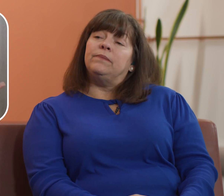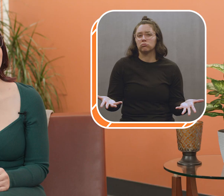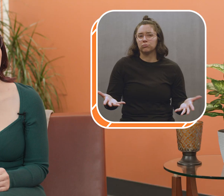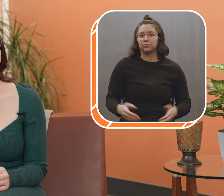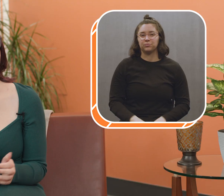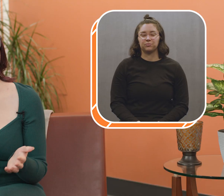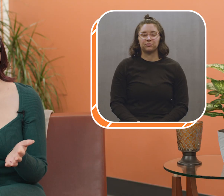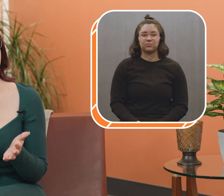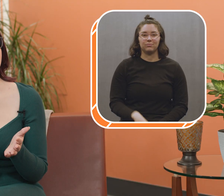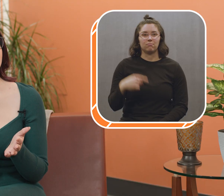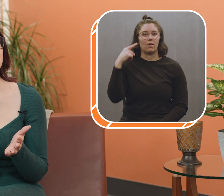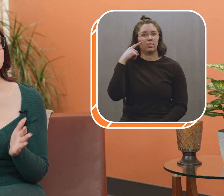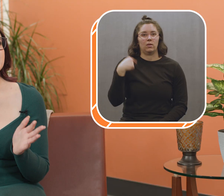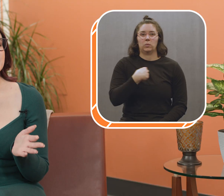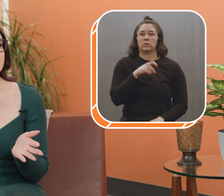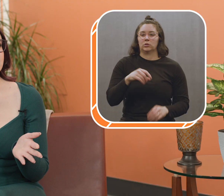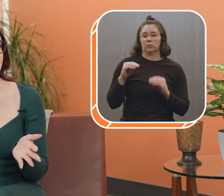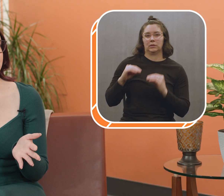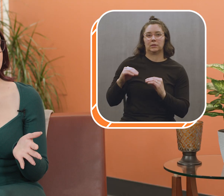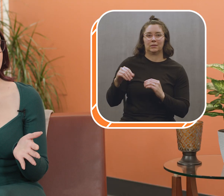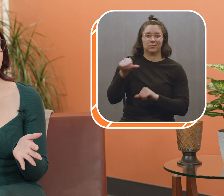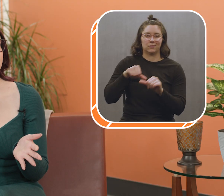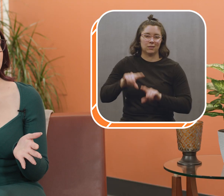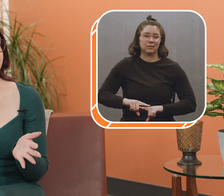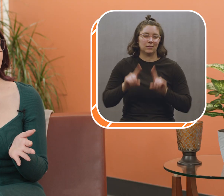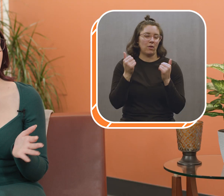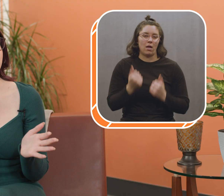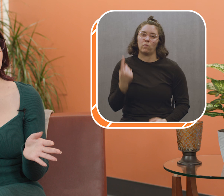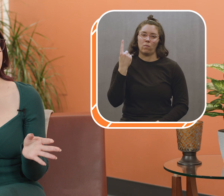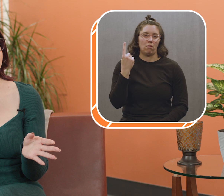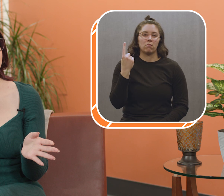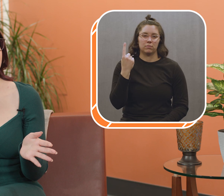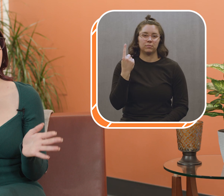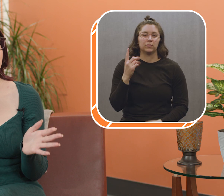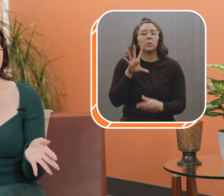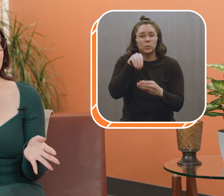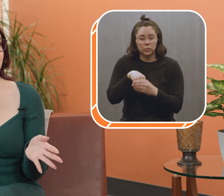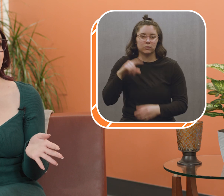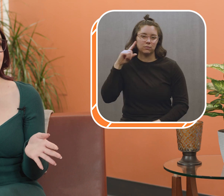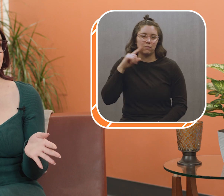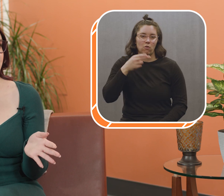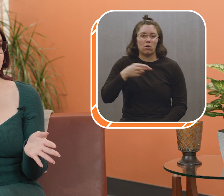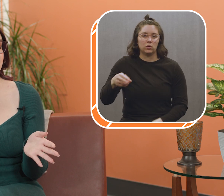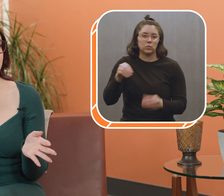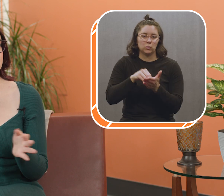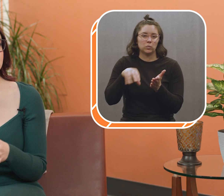I think that we need to teach science differently for everyone. - How so? Including Deaf and Hard of Hearing students.